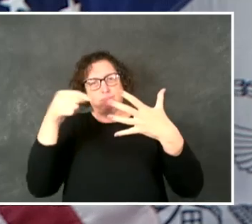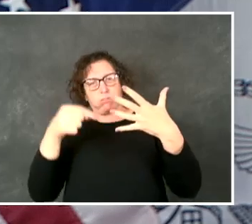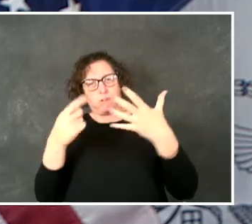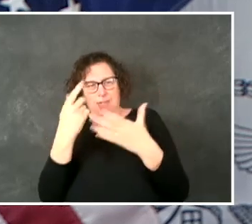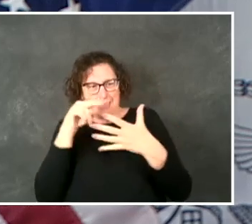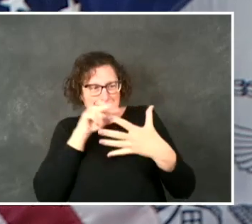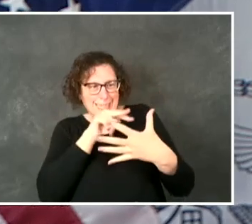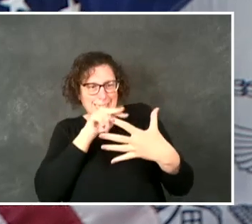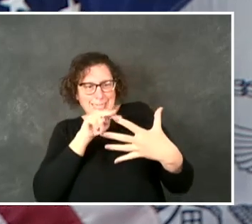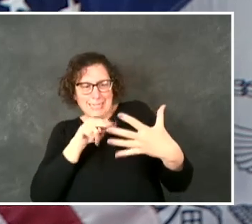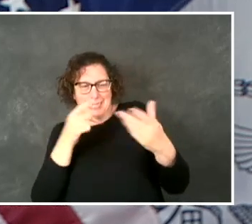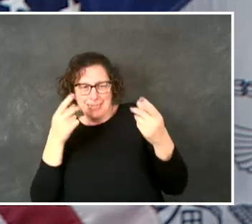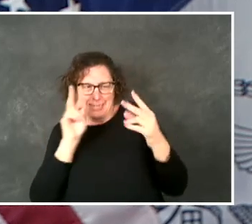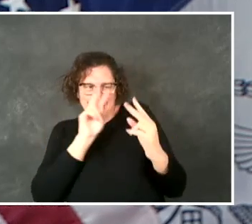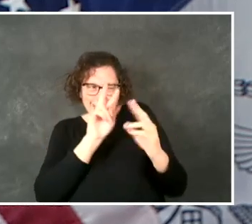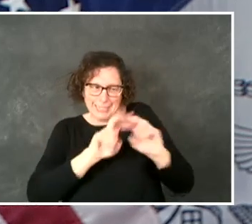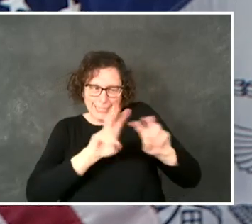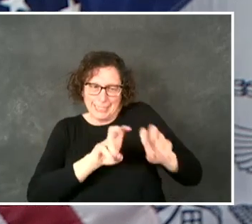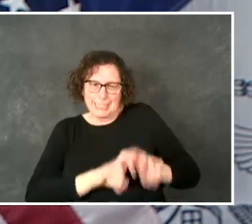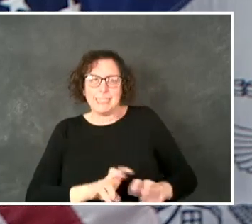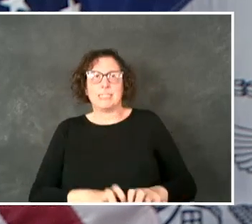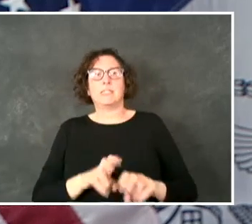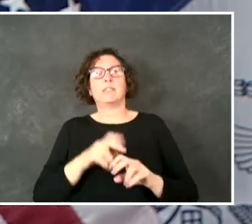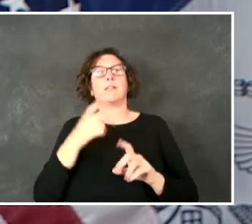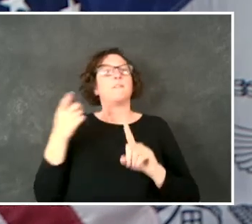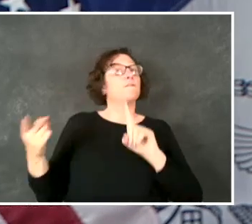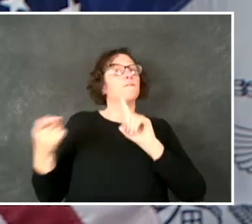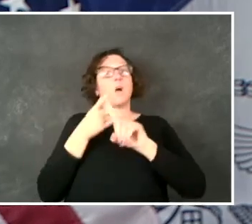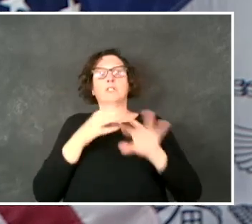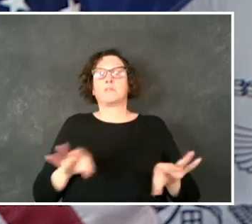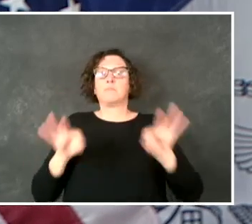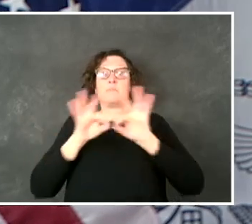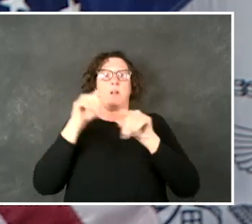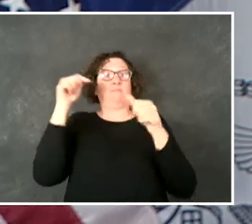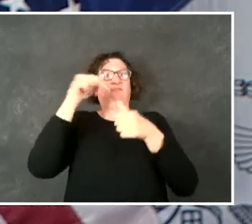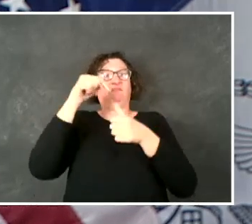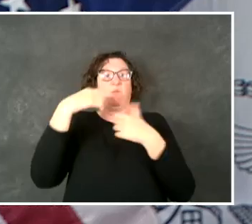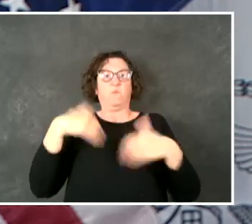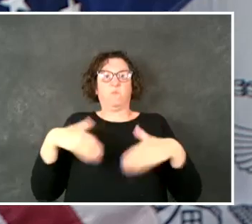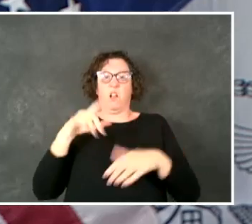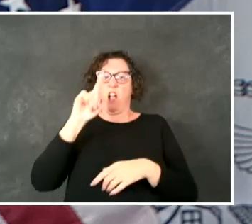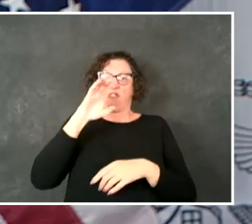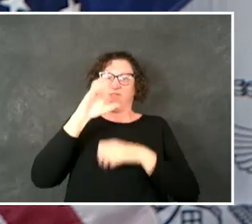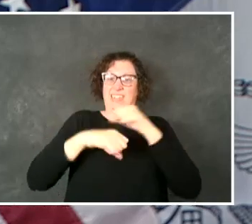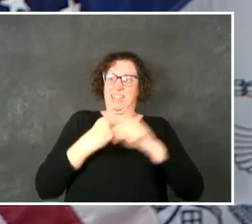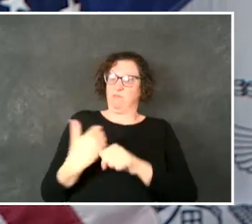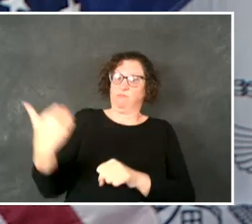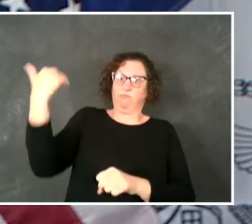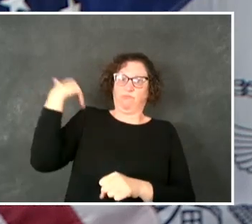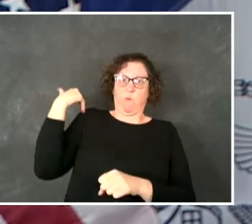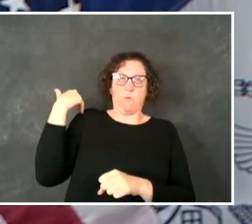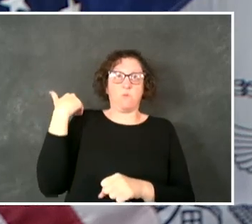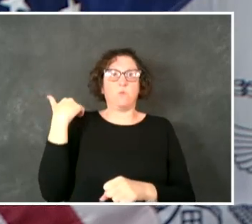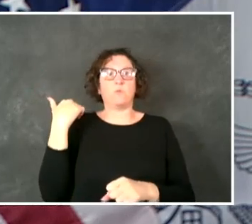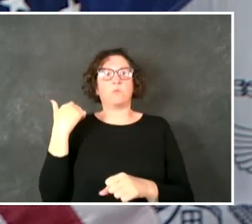ANTYHING LIKE IT, AGAIN, THE ONLY PARALLEL IS A HUNDRED YEARS AGO, THANK GOD TISH CTYI LONG